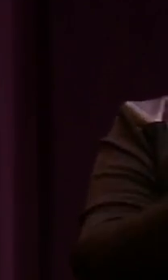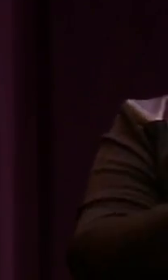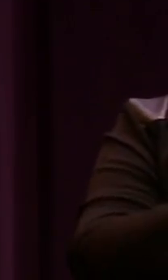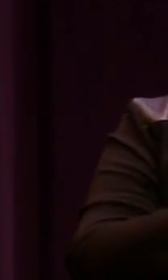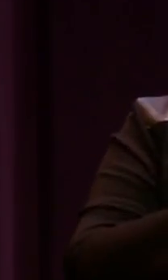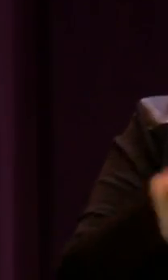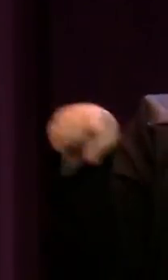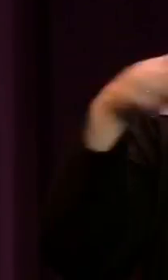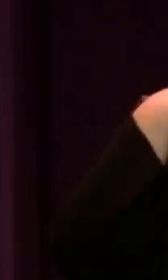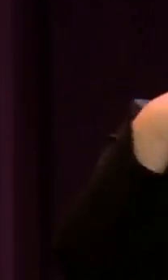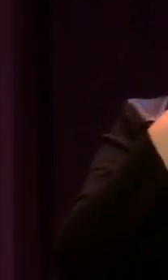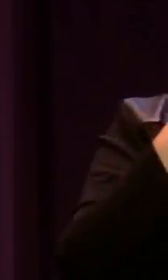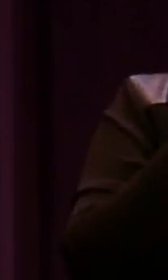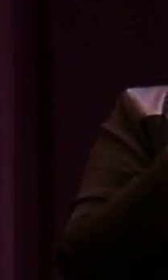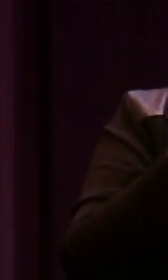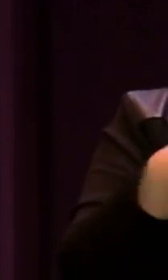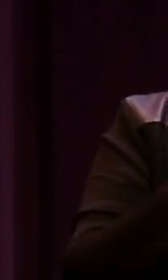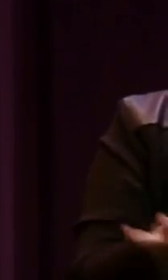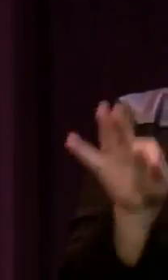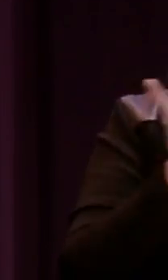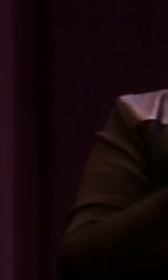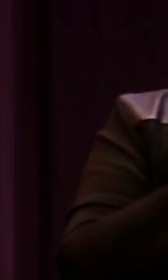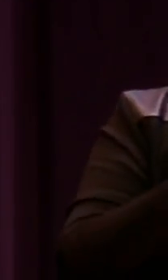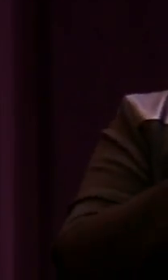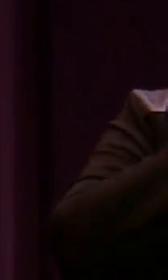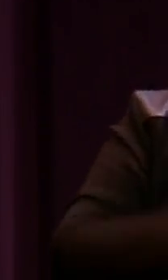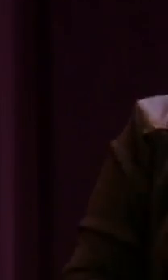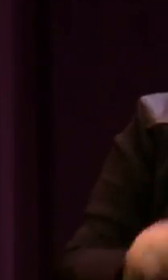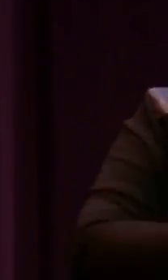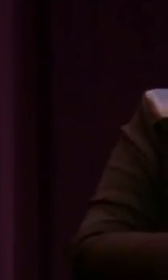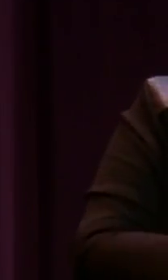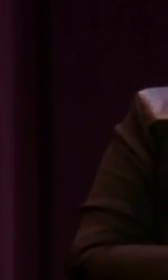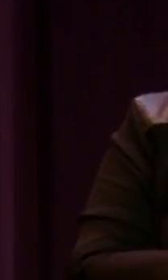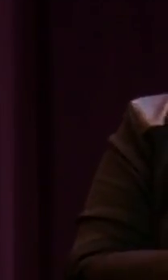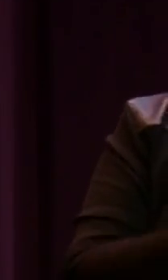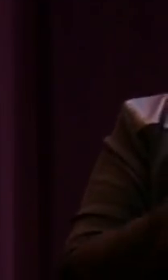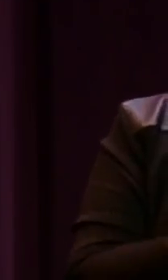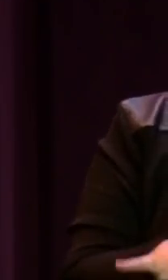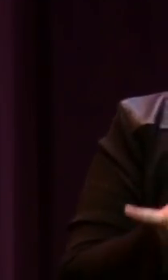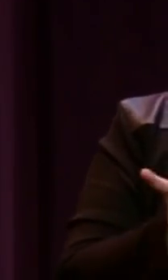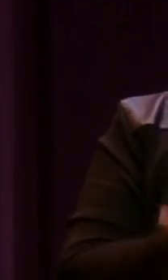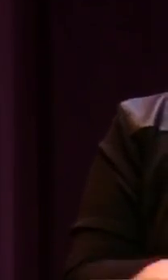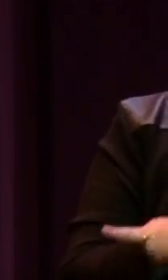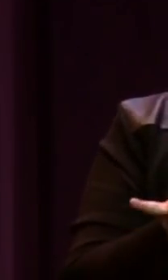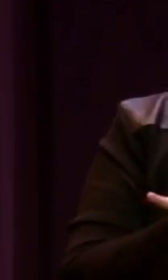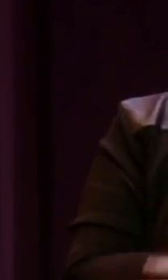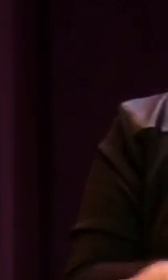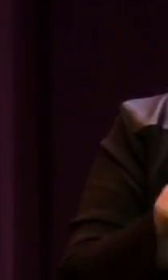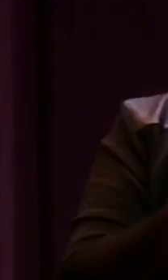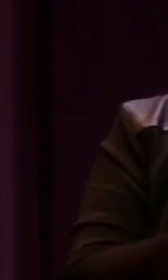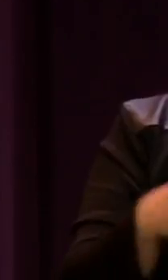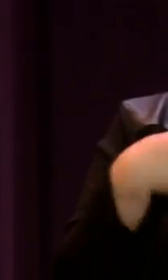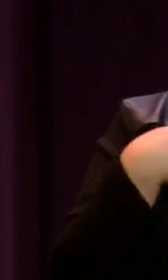THEY SAY THAT WHEN IT COUNTS WE DON'T REALLY TURN OUT. THAT THEY SEE THE SAME ADVOCATES YEAR AFTER YEAR.